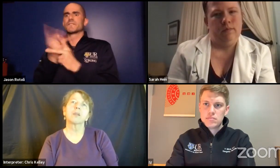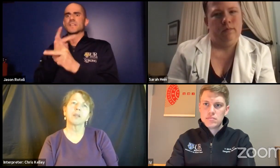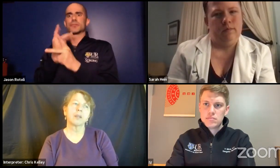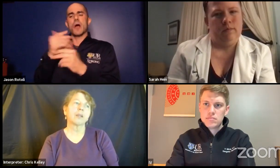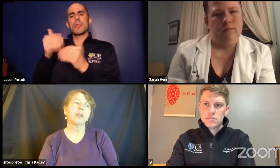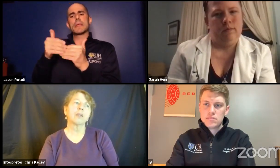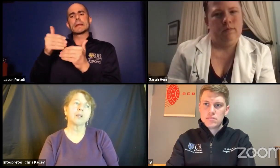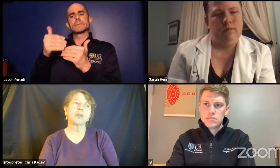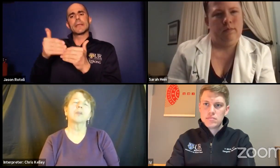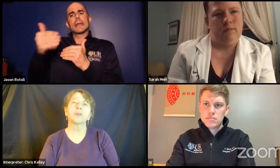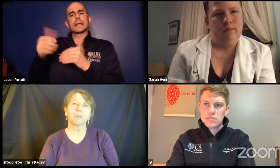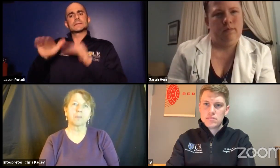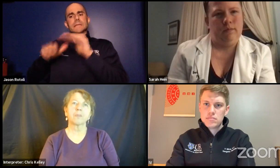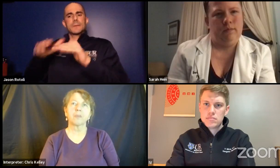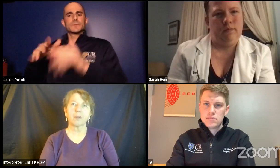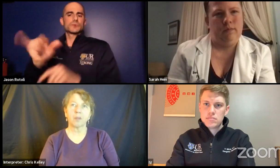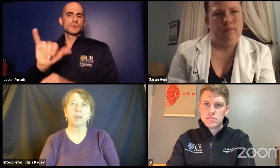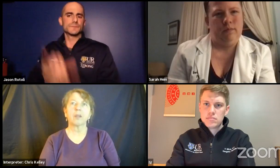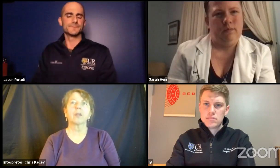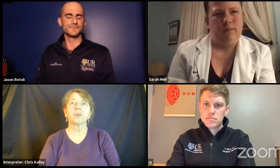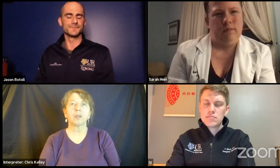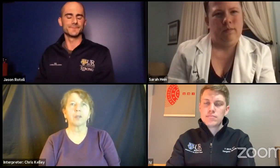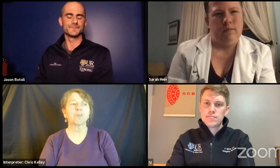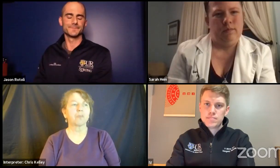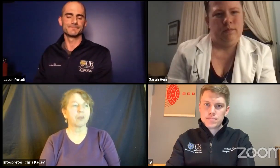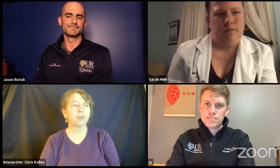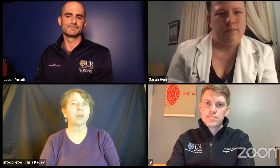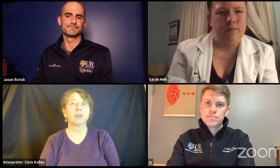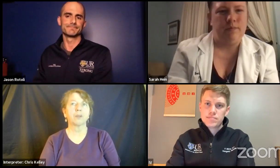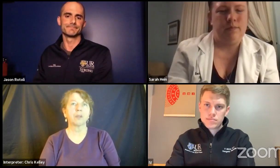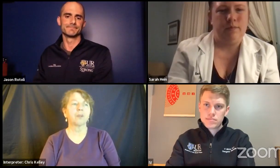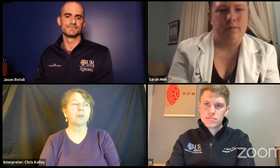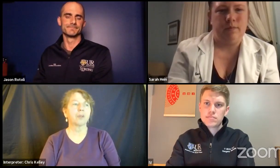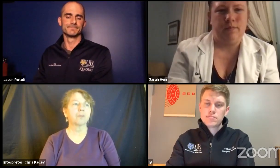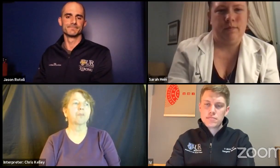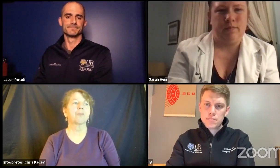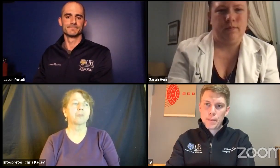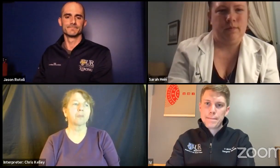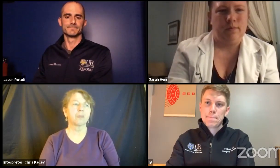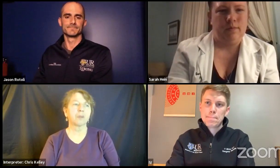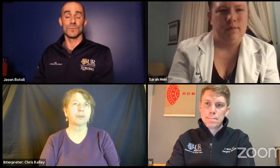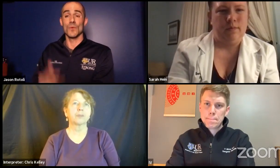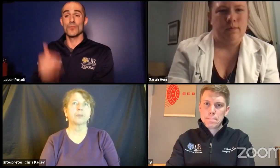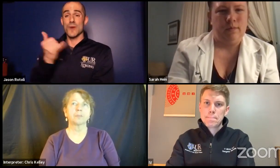goes along with you in that care plan. It's up to the hospital then to